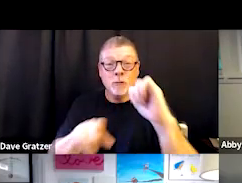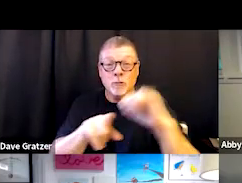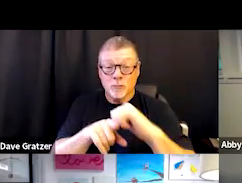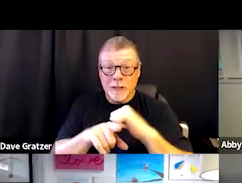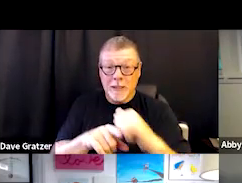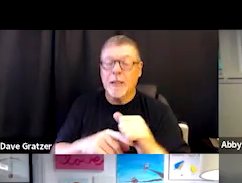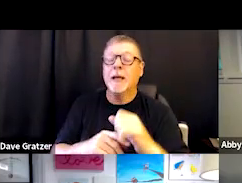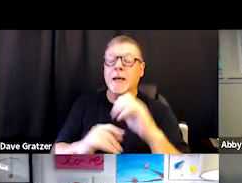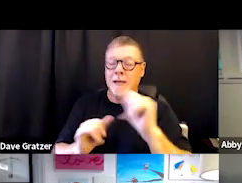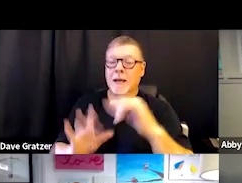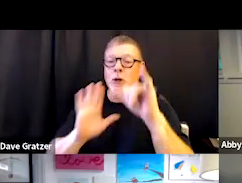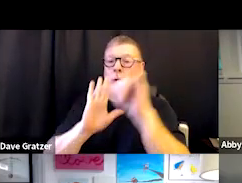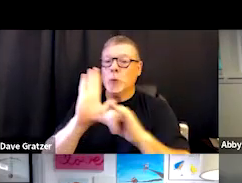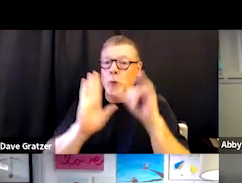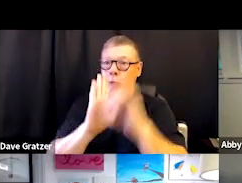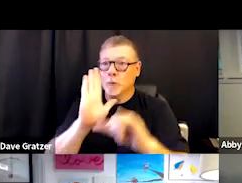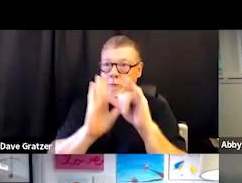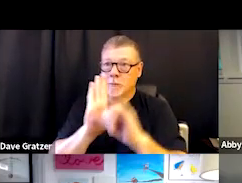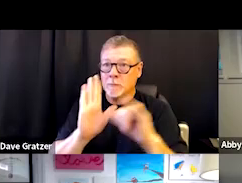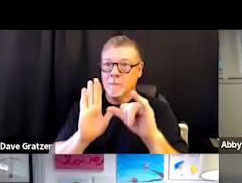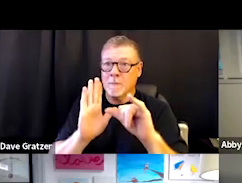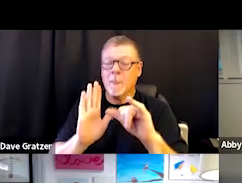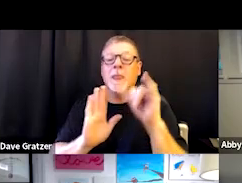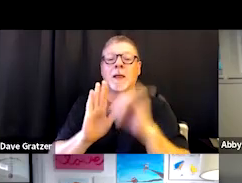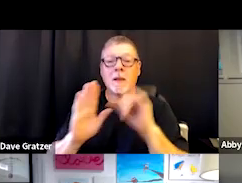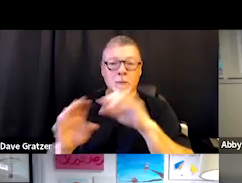So we can give those links in the chat as well.